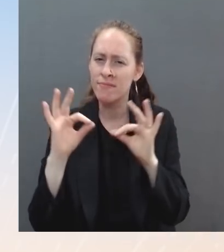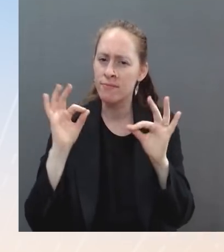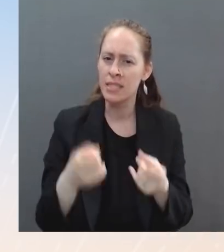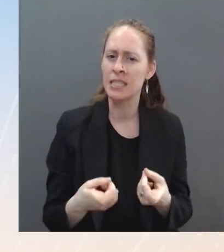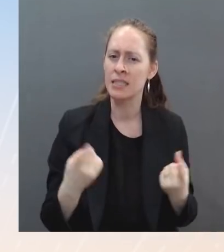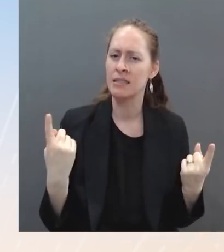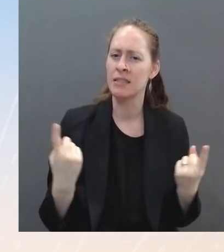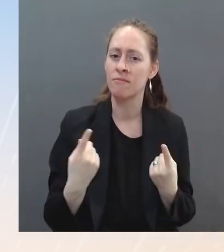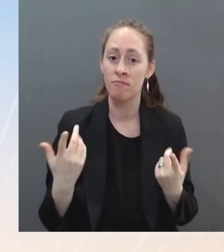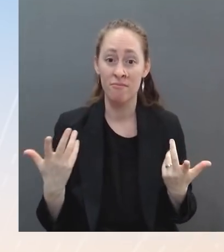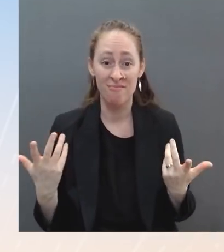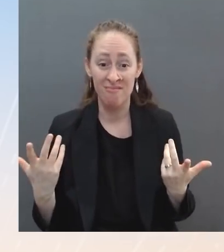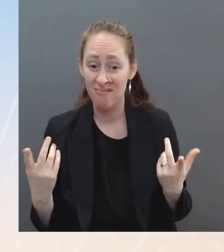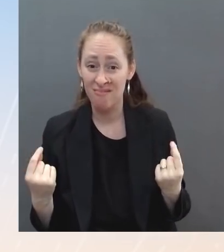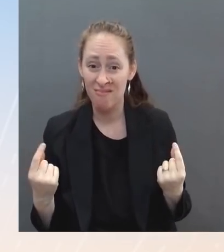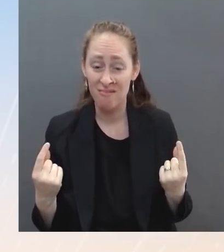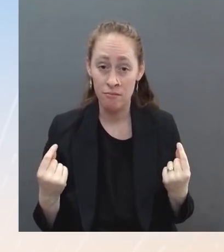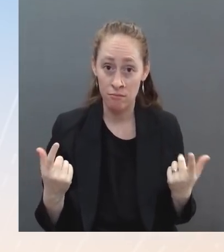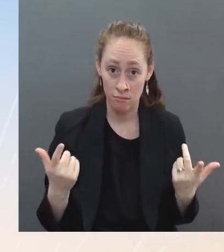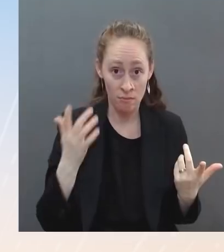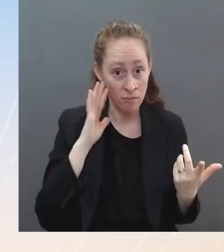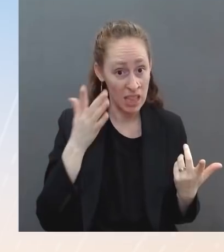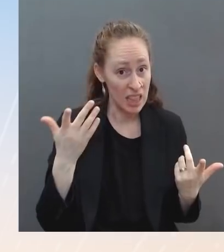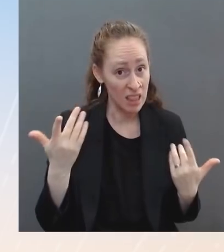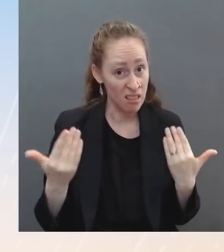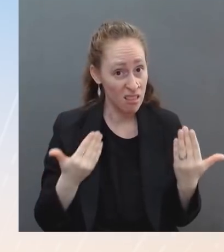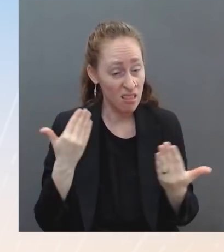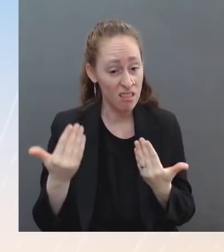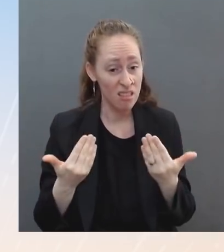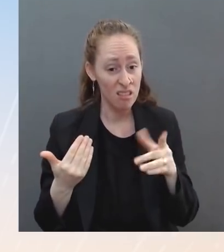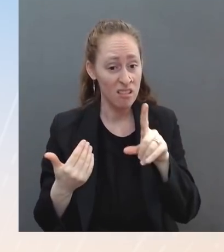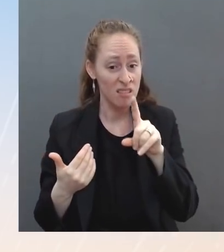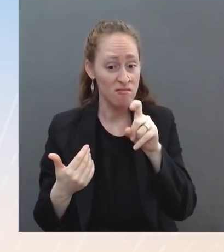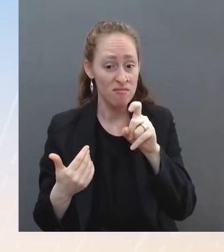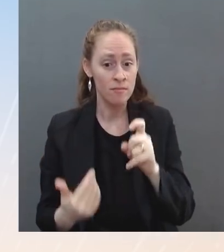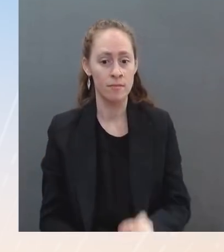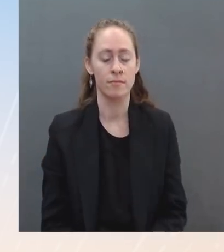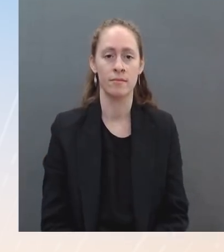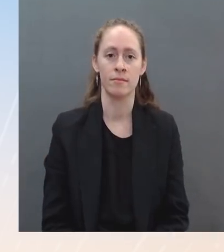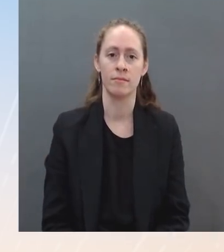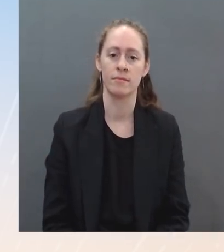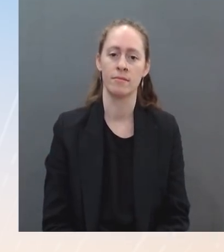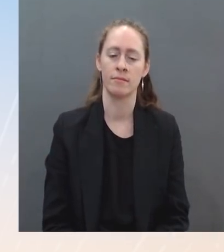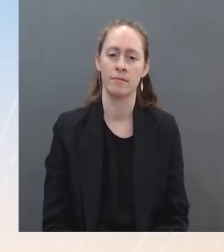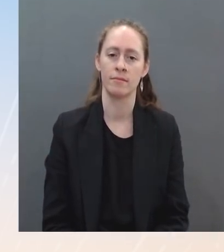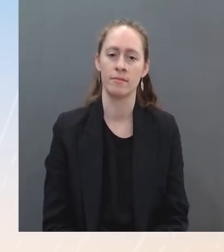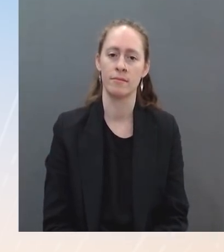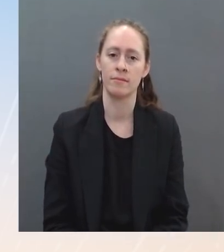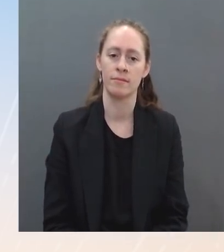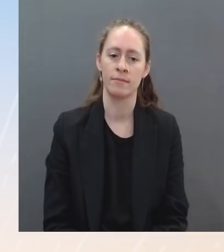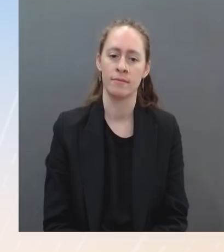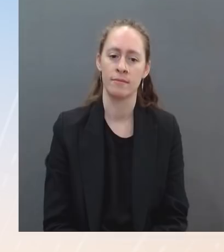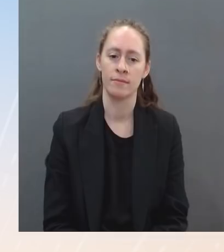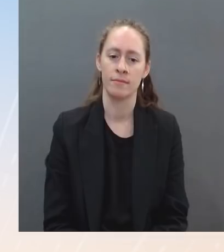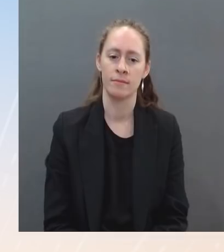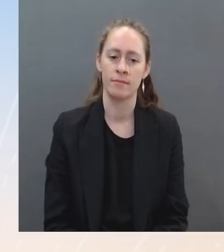especially, I think, relative to this negotiation that's going on about elements of Build Back Better